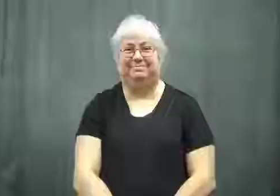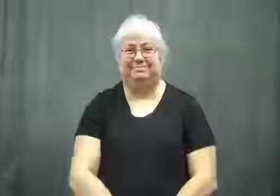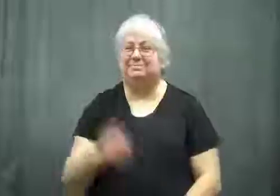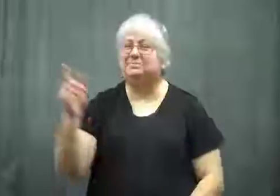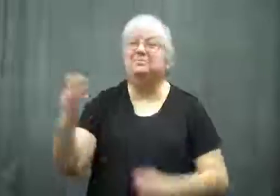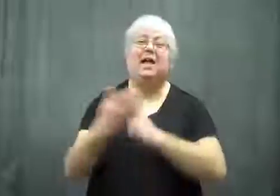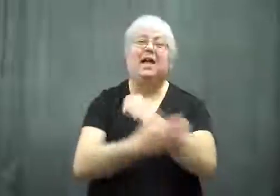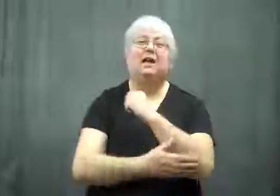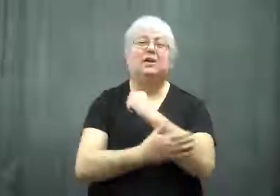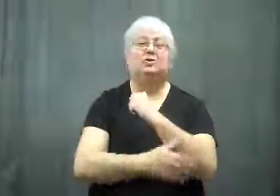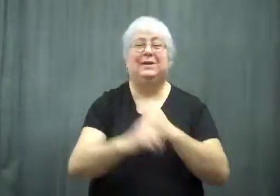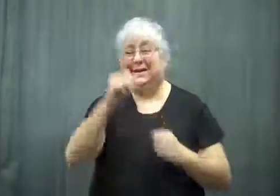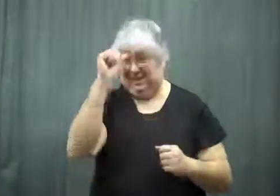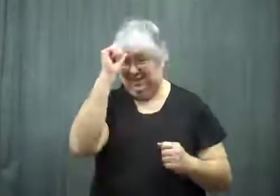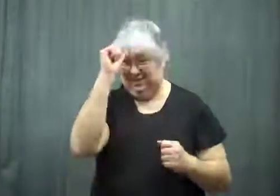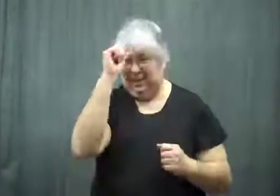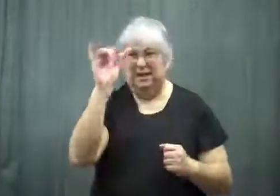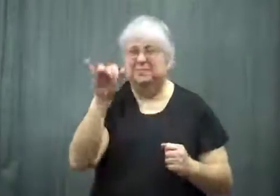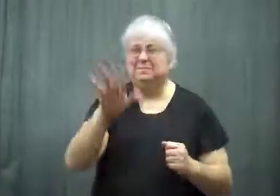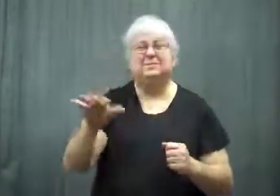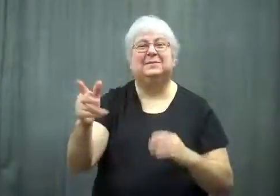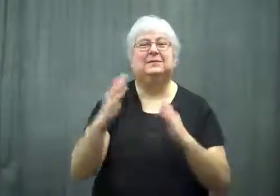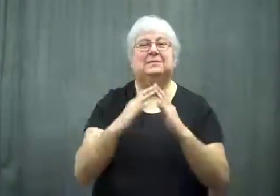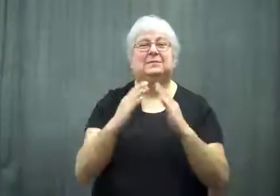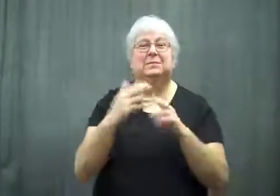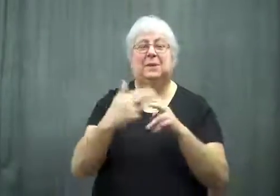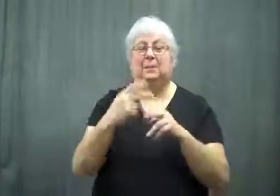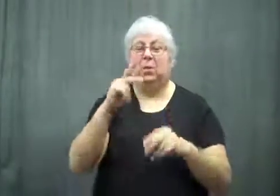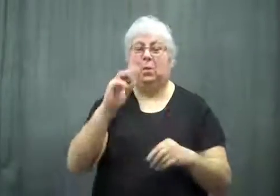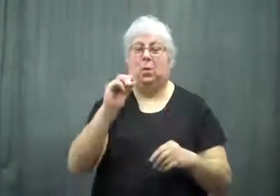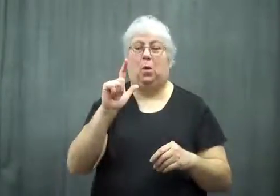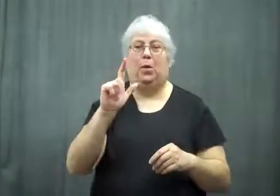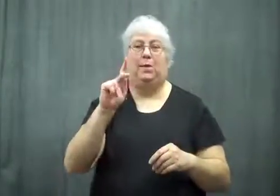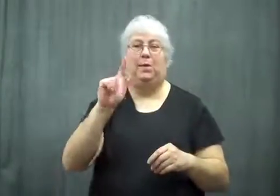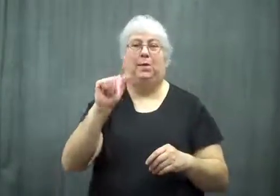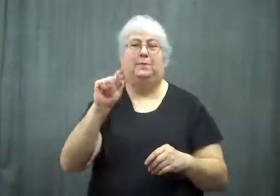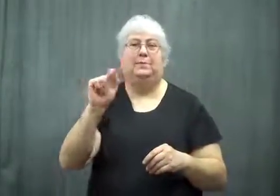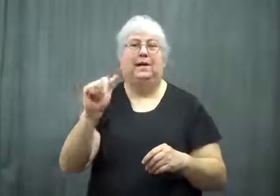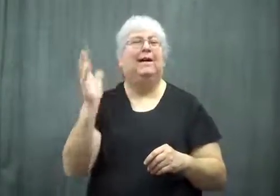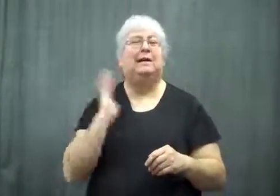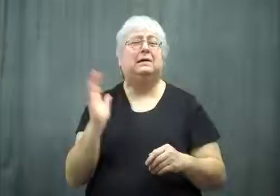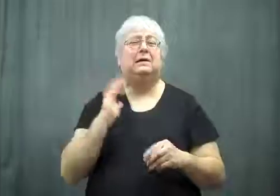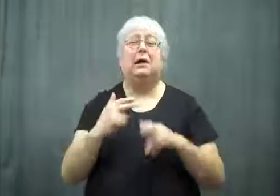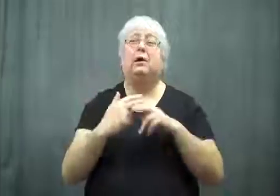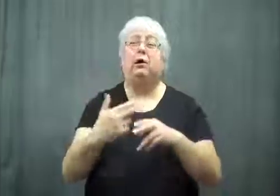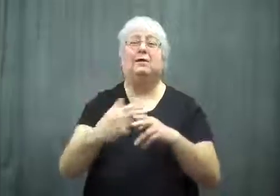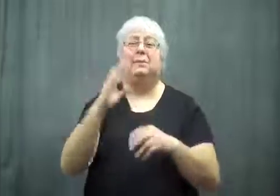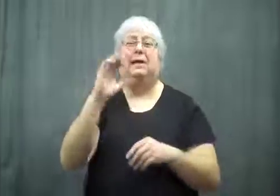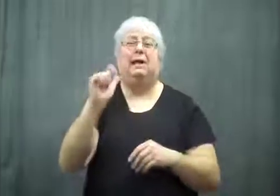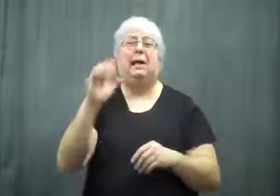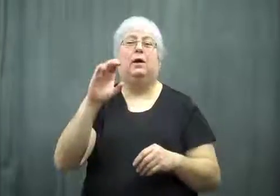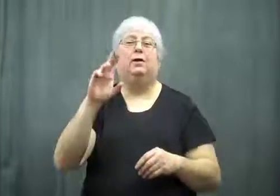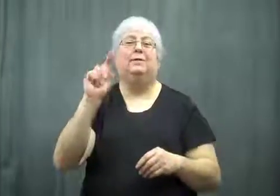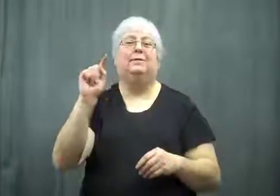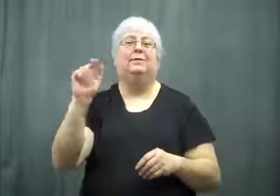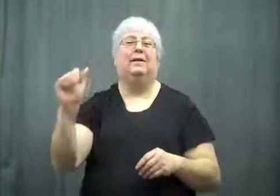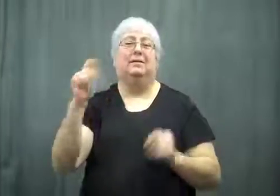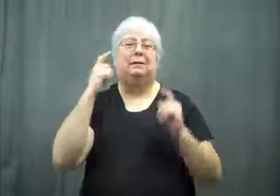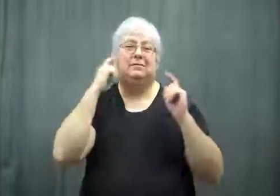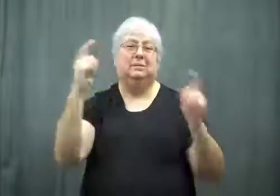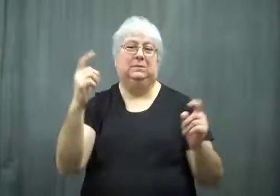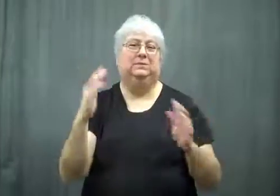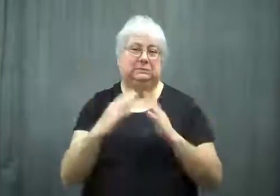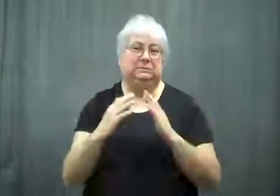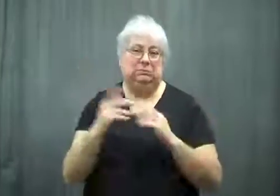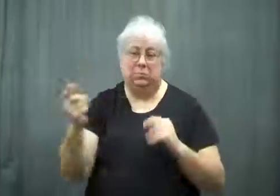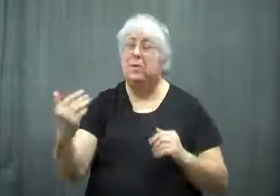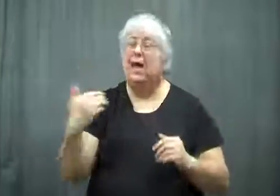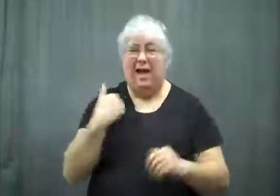The city of Kolkata in India used to be called Calcutta, which is very well known.